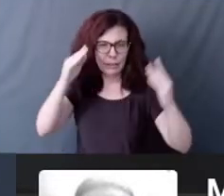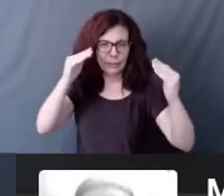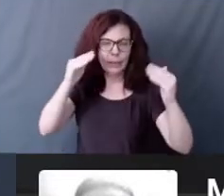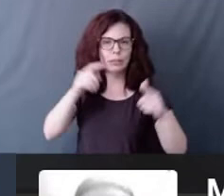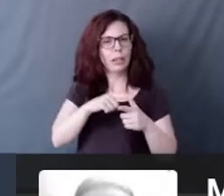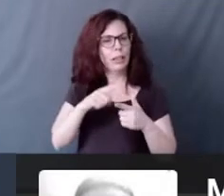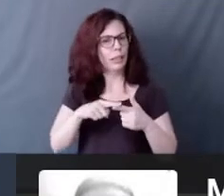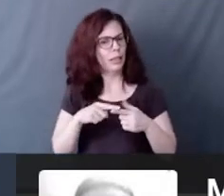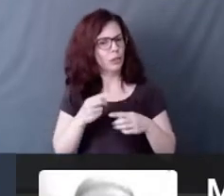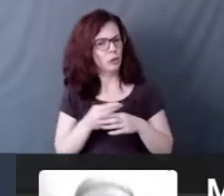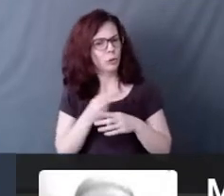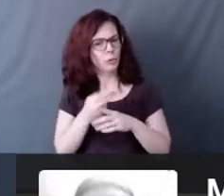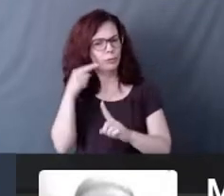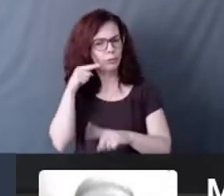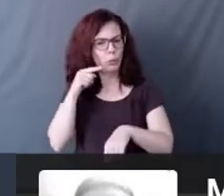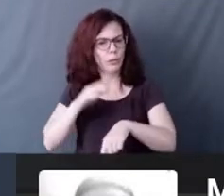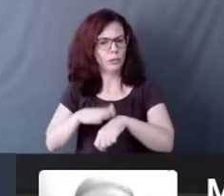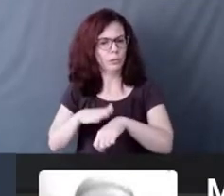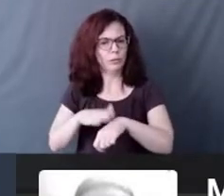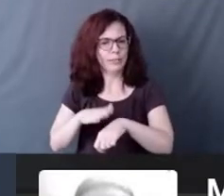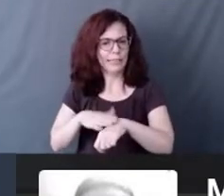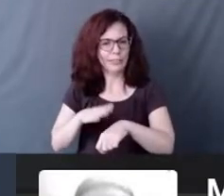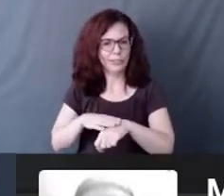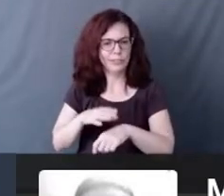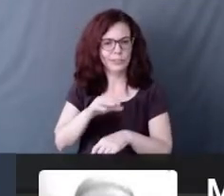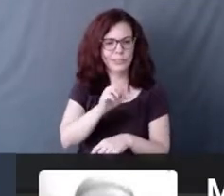"for notifications in this case, SNS or something else?"